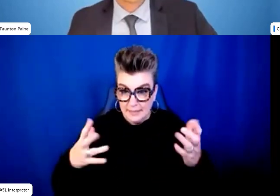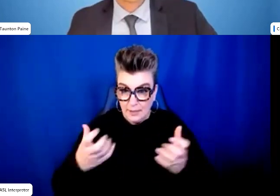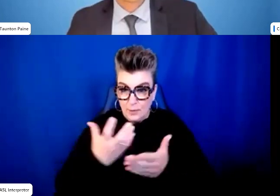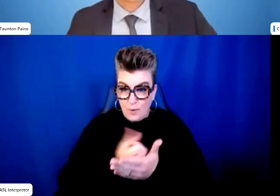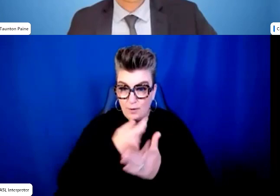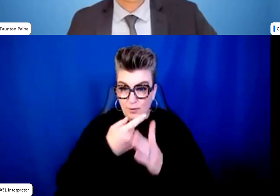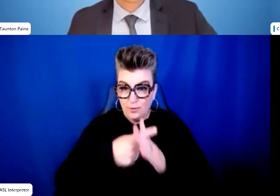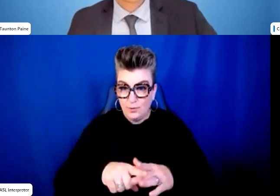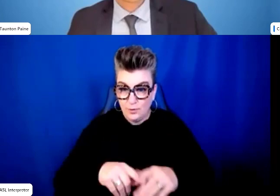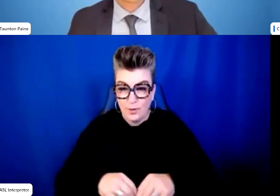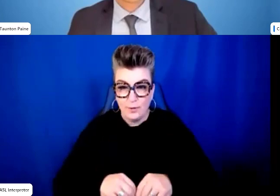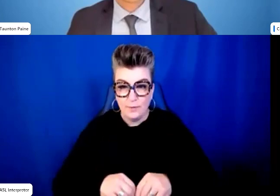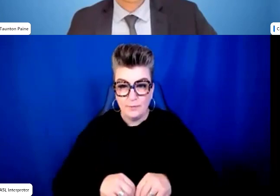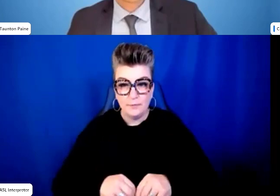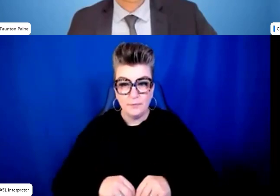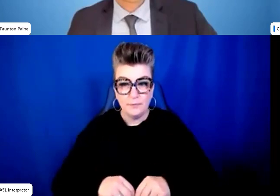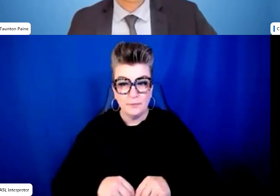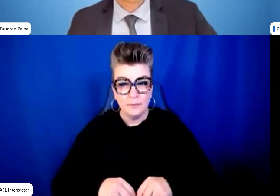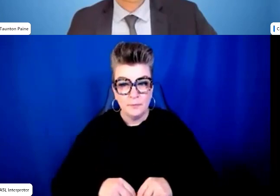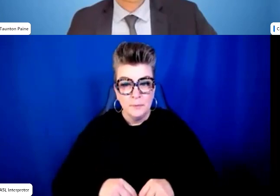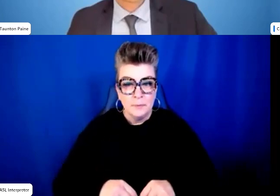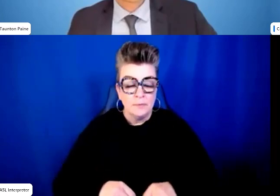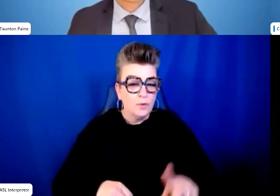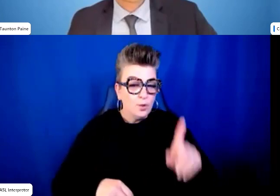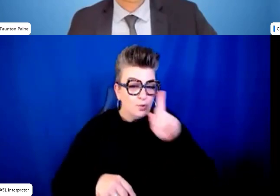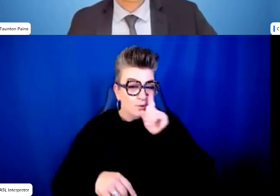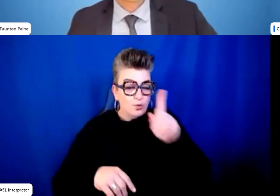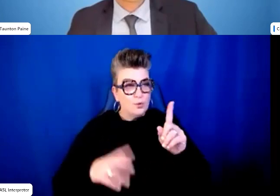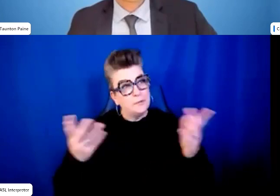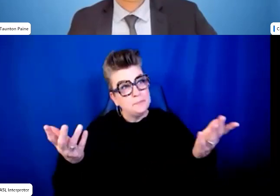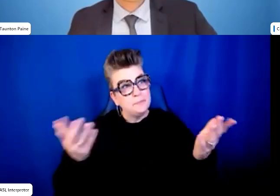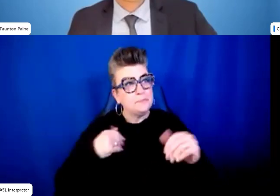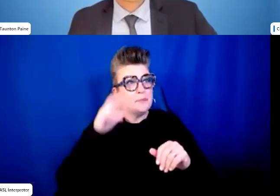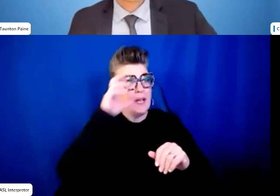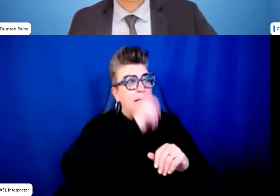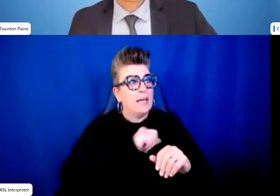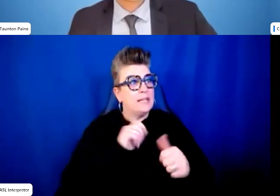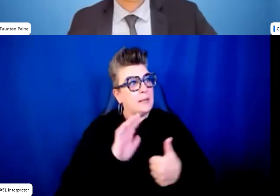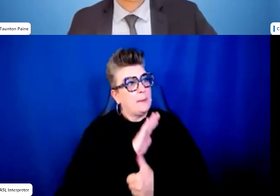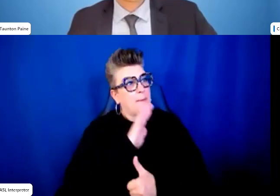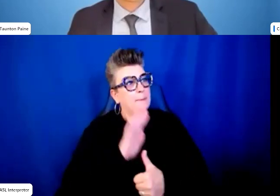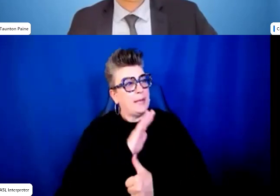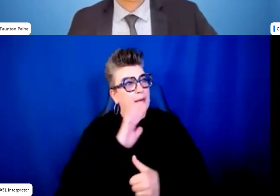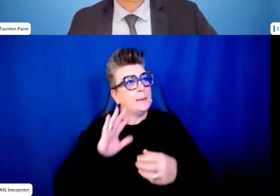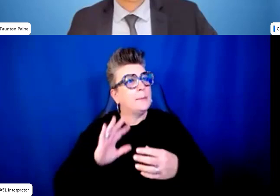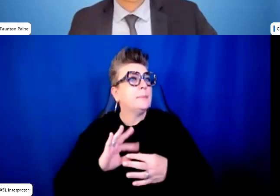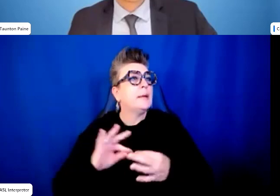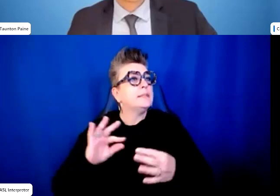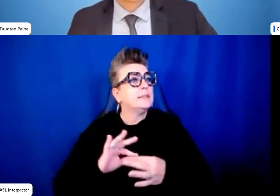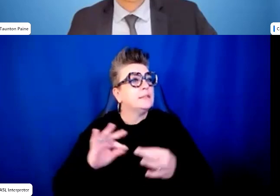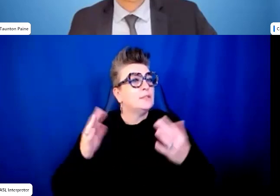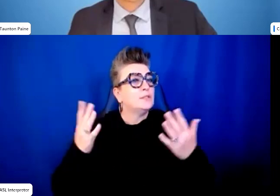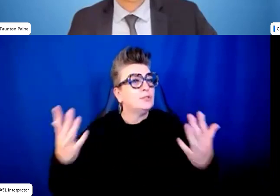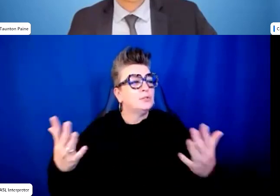Cindy Danielson: Sure. So I guess the main message is that we would really like